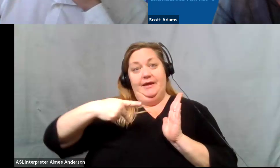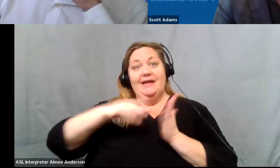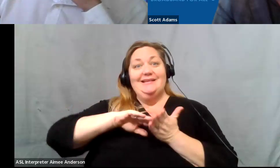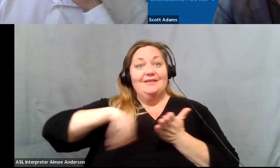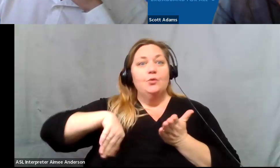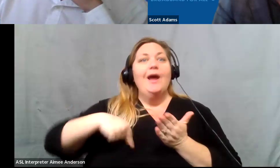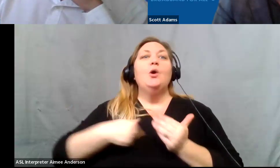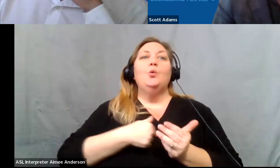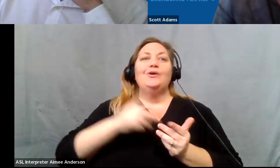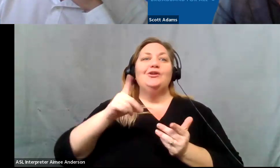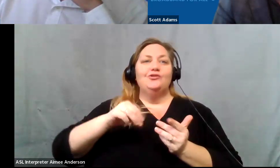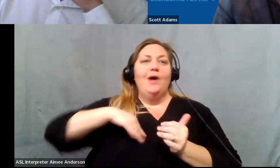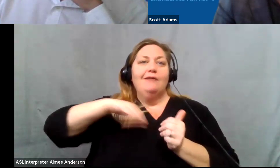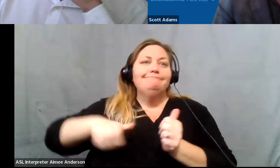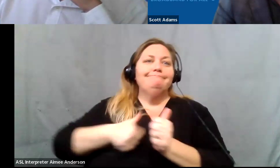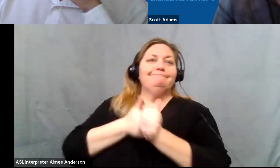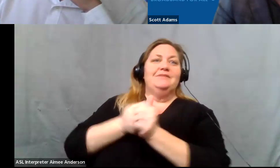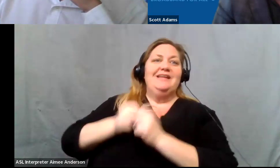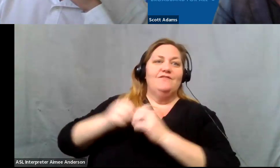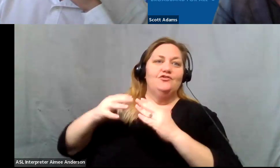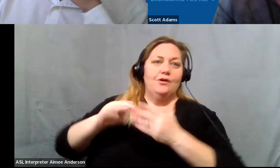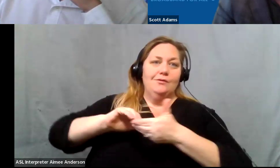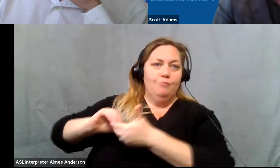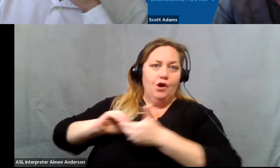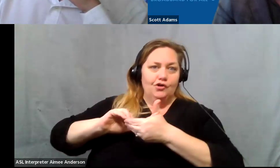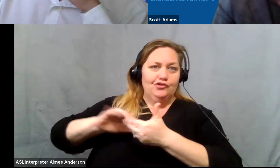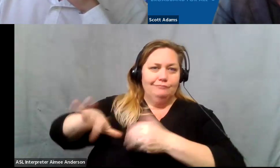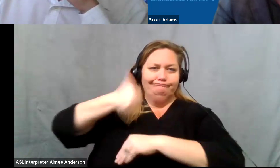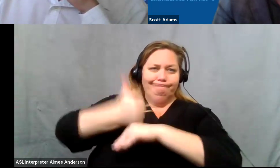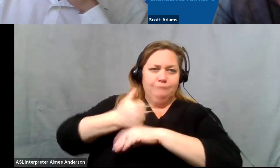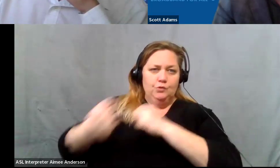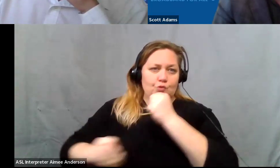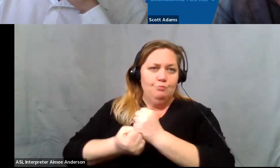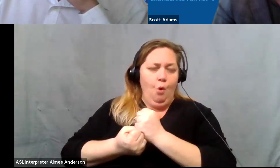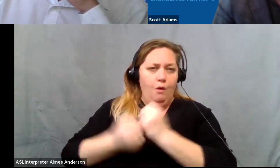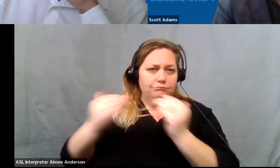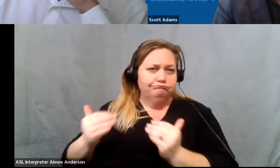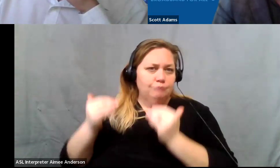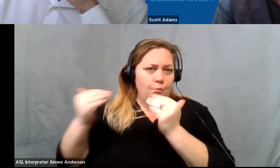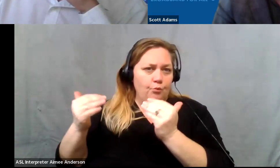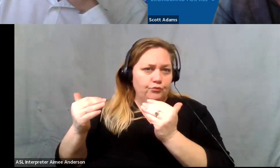we do have the infrastructure and partnerships in place to support promotion of existing low